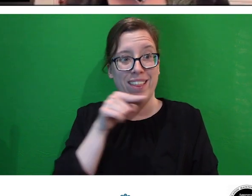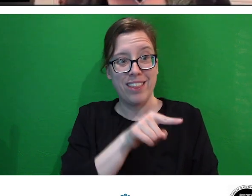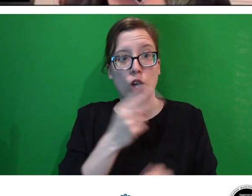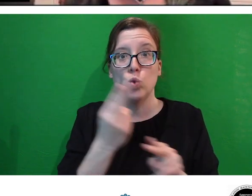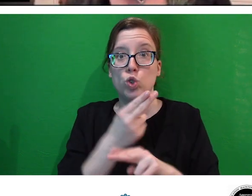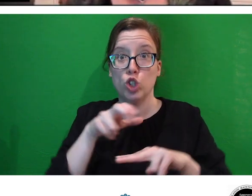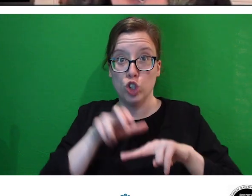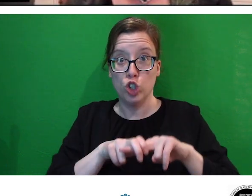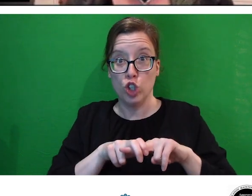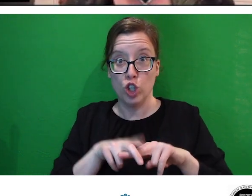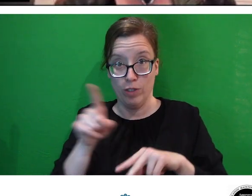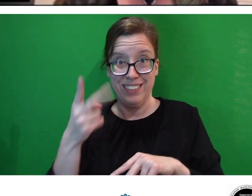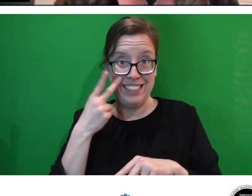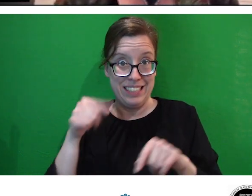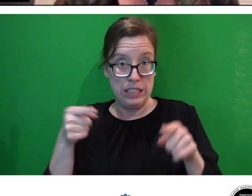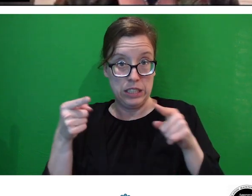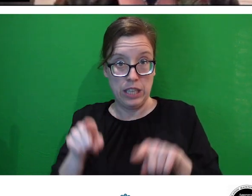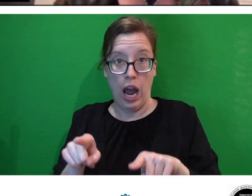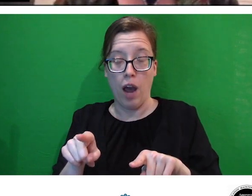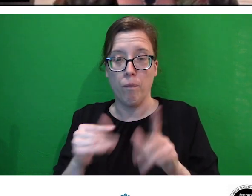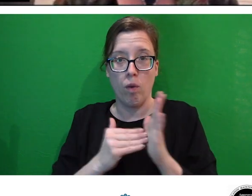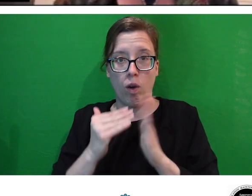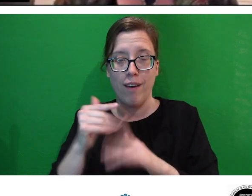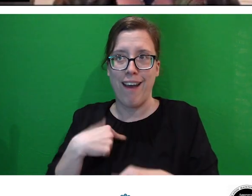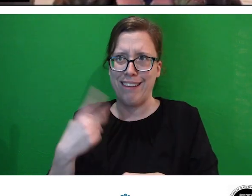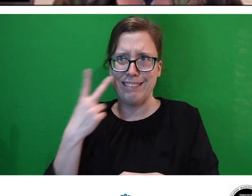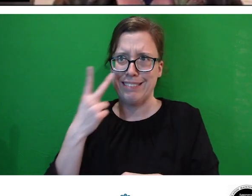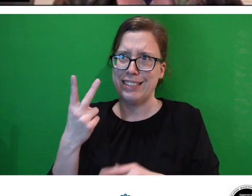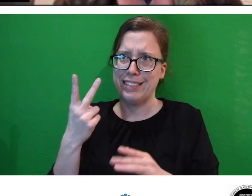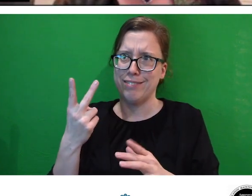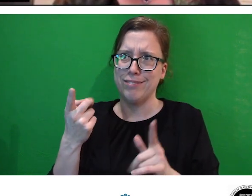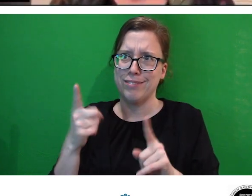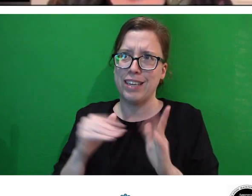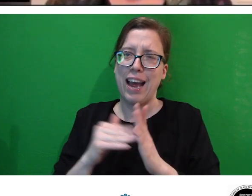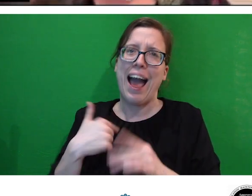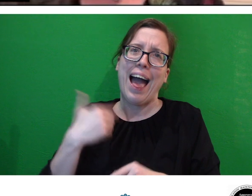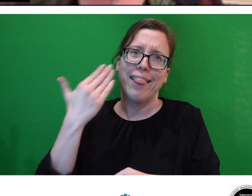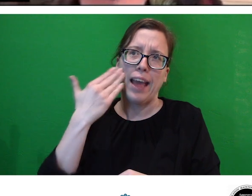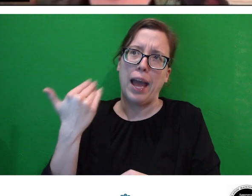cues. One of my most things that just gripes my soul more than anything: